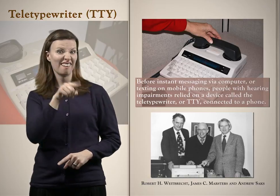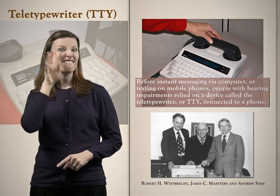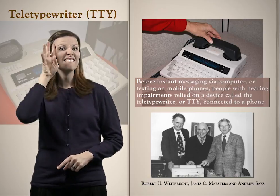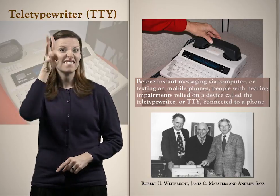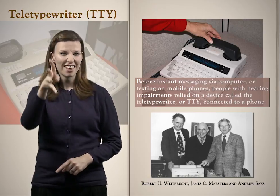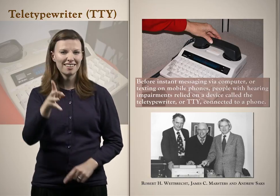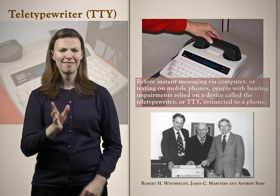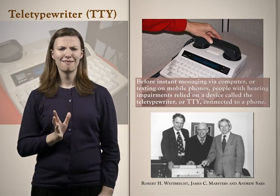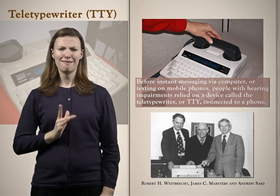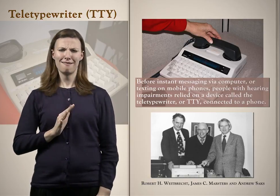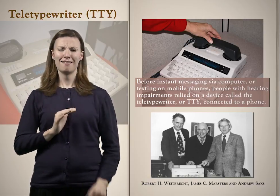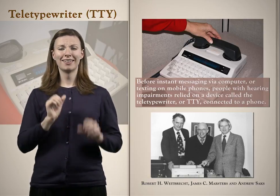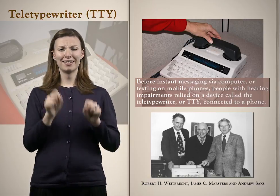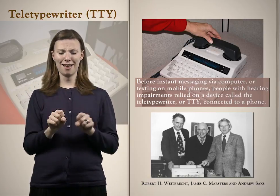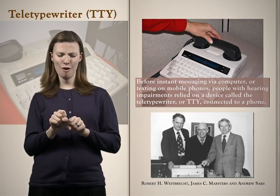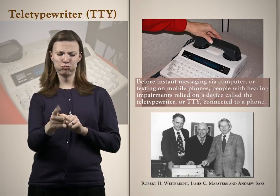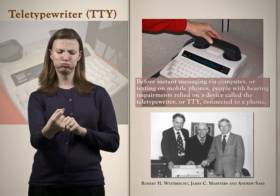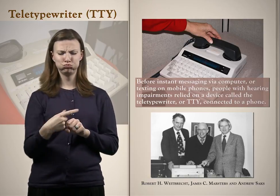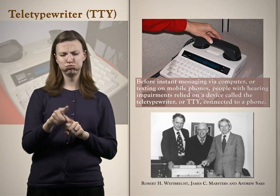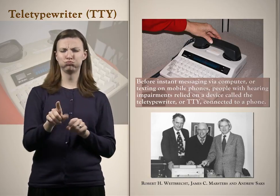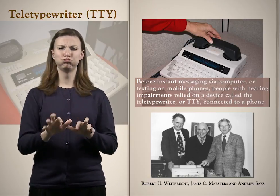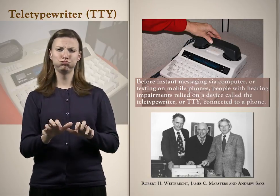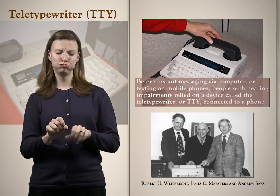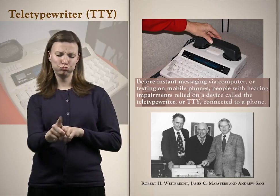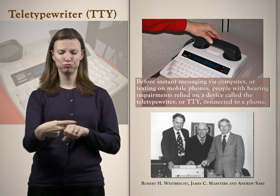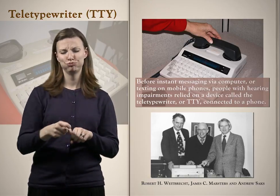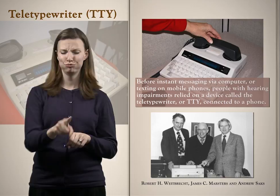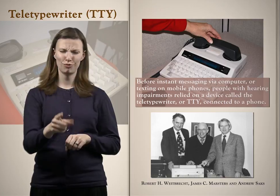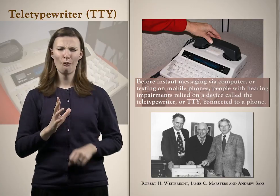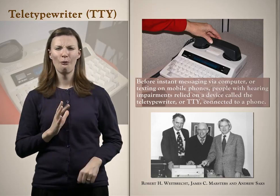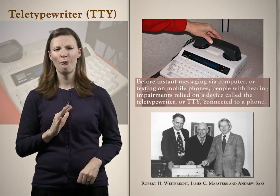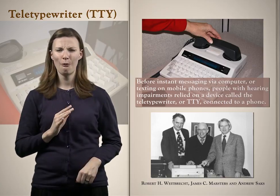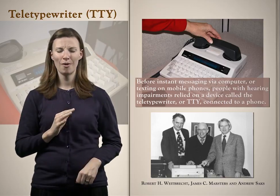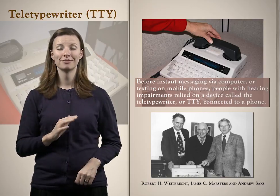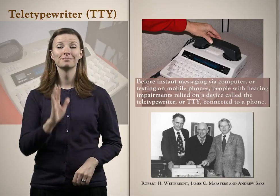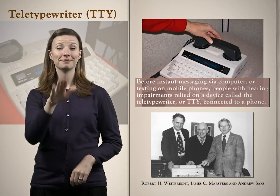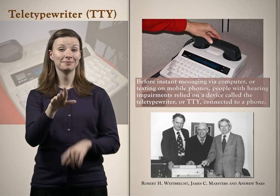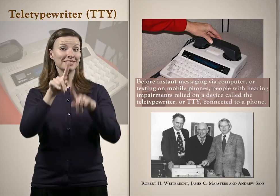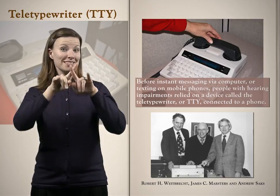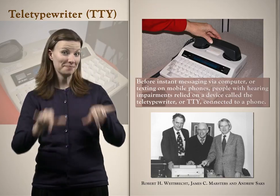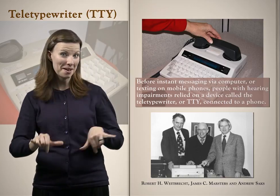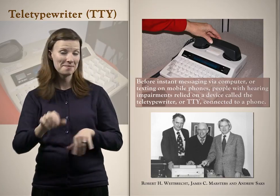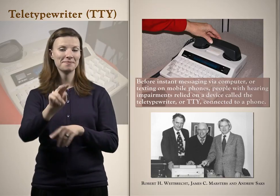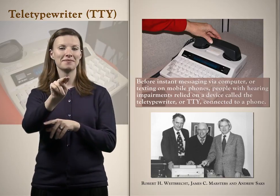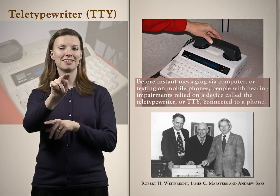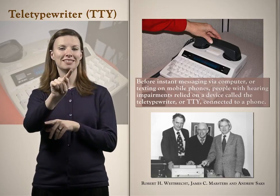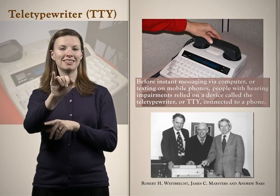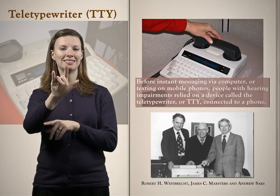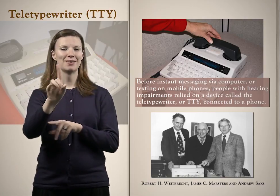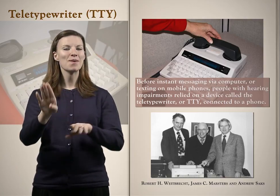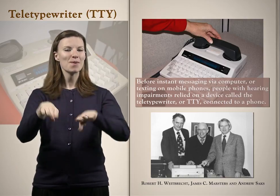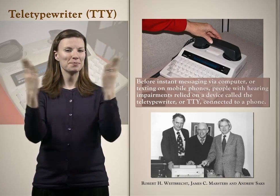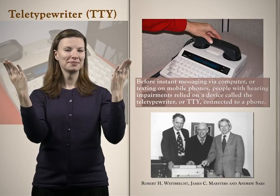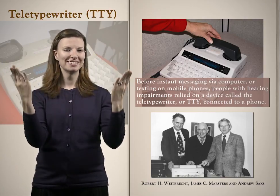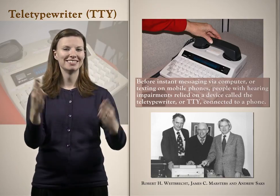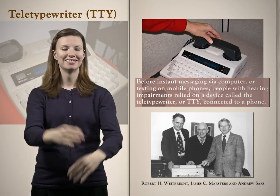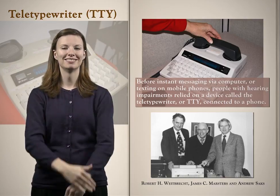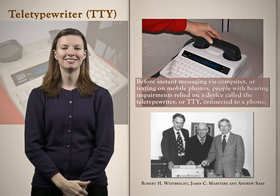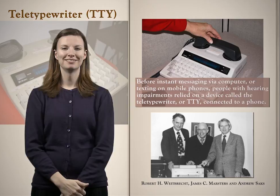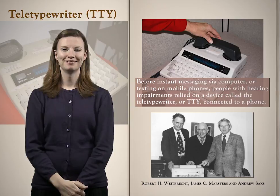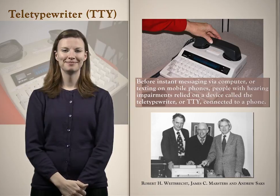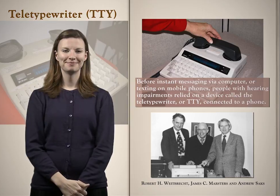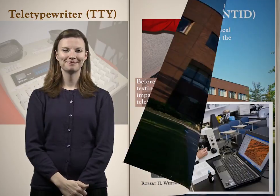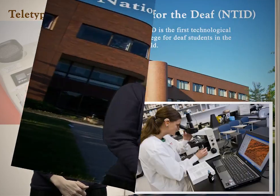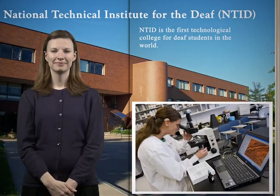This enabled Deaf people to use phone lines to call each other and type out their conversations.